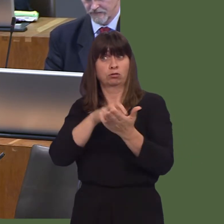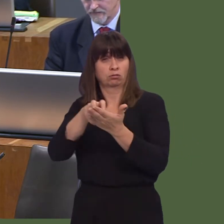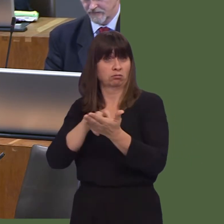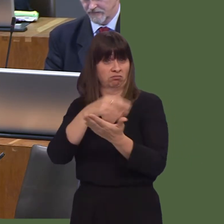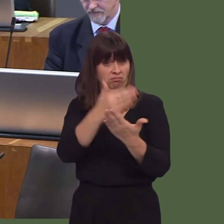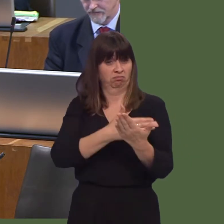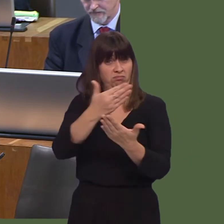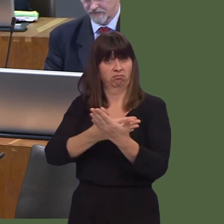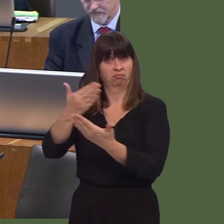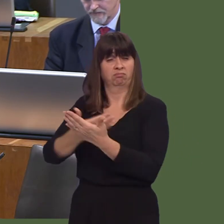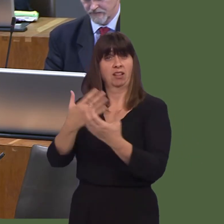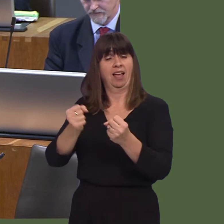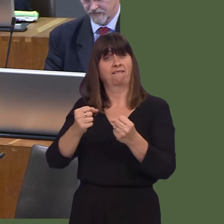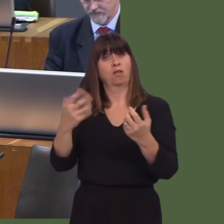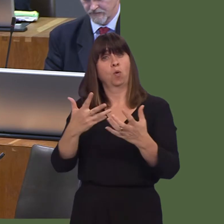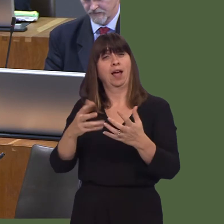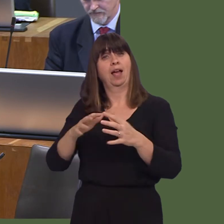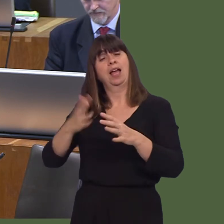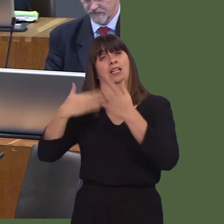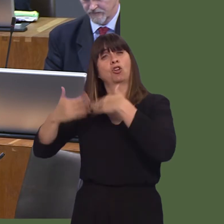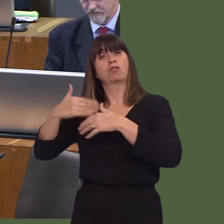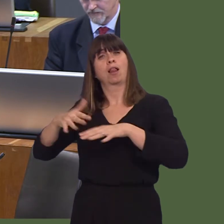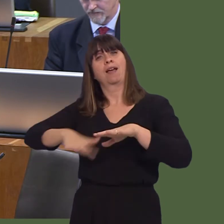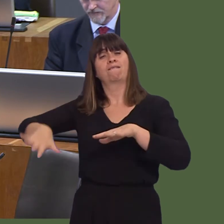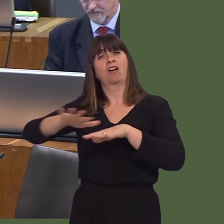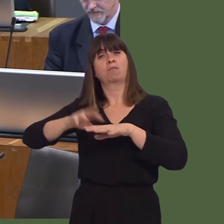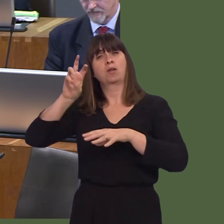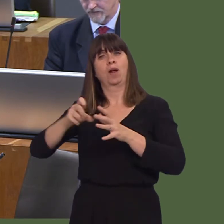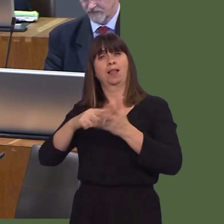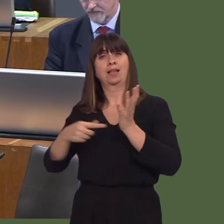Environment (Wales) Act 2016 are very valuable tools to support this work, and I commend